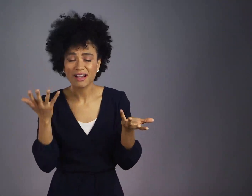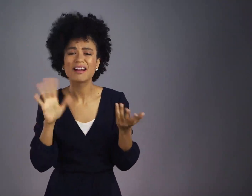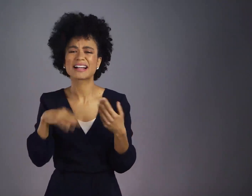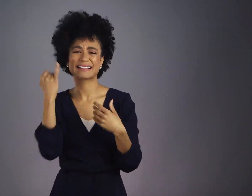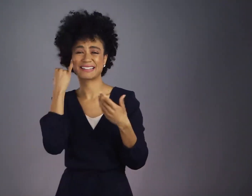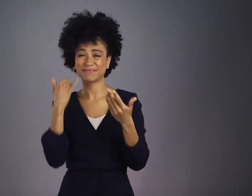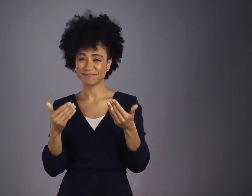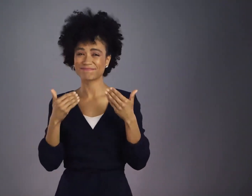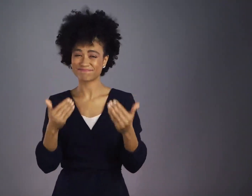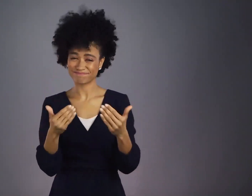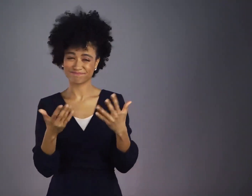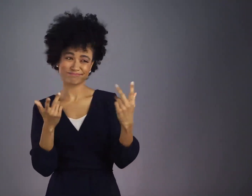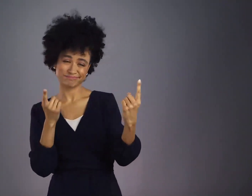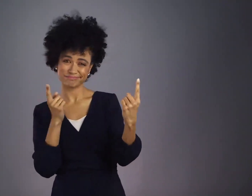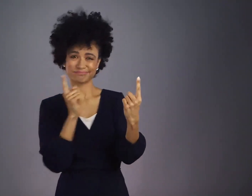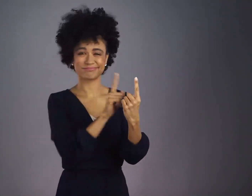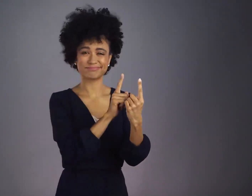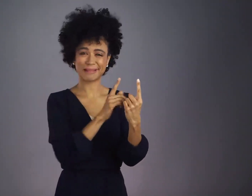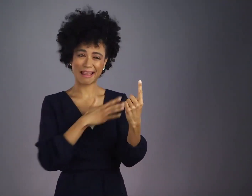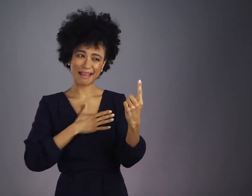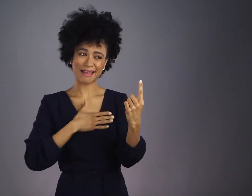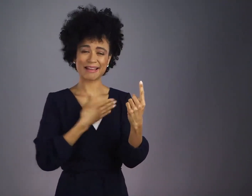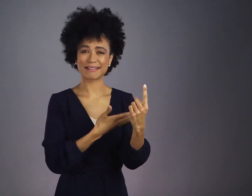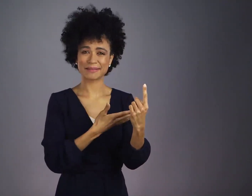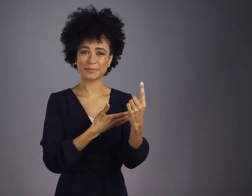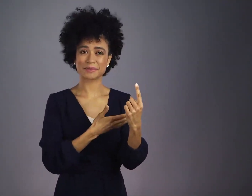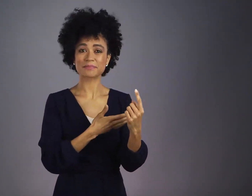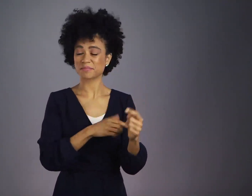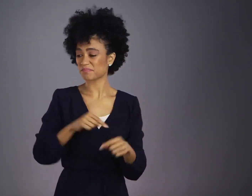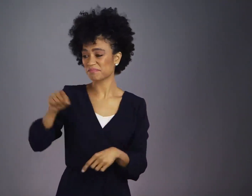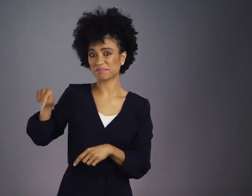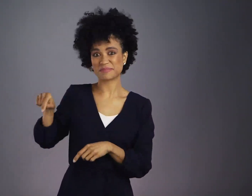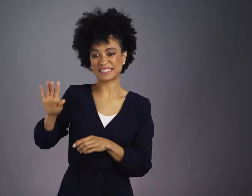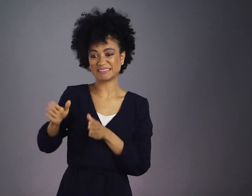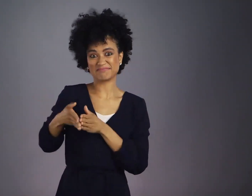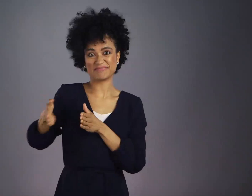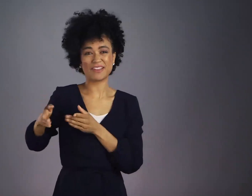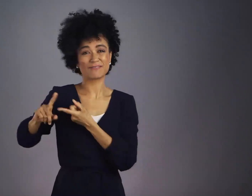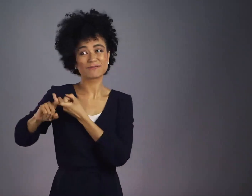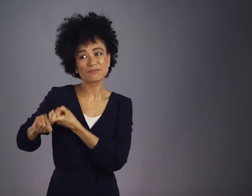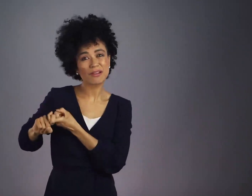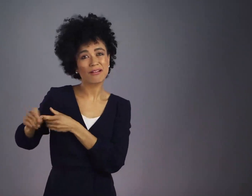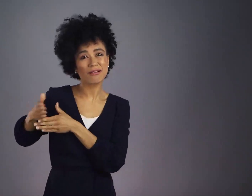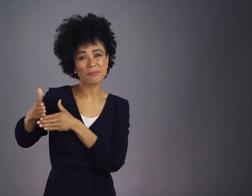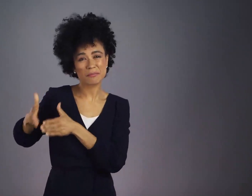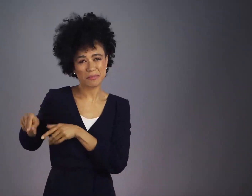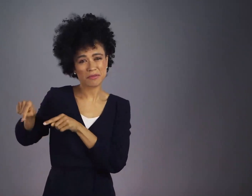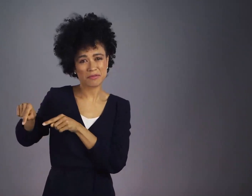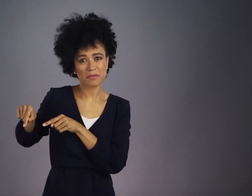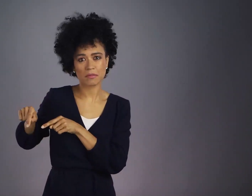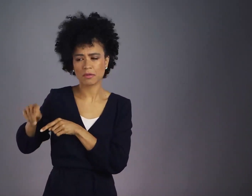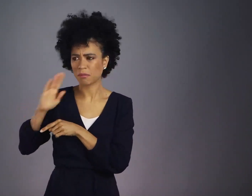If he opened that old affair, he was afraid it would destroy the reputation of his partner, disgrace his family